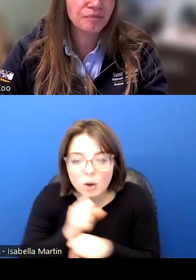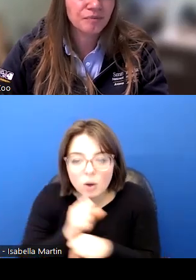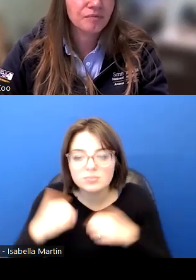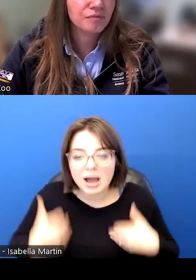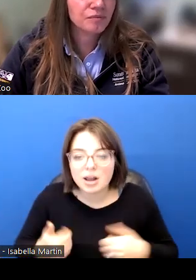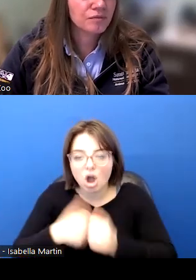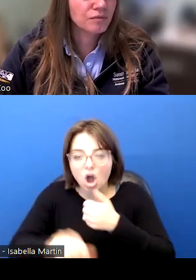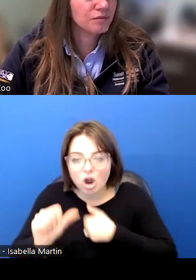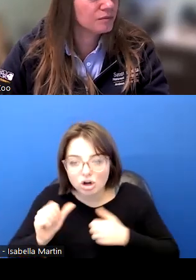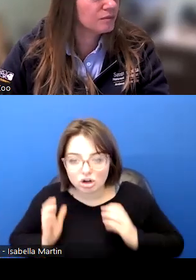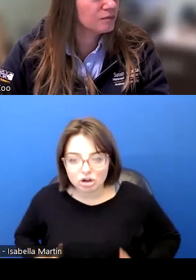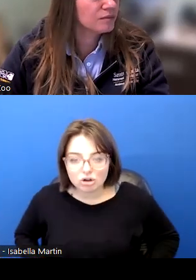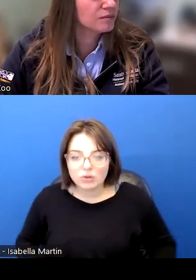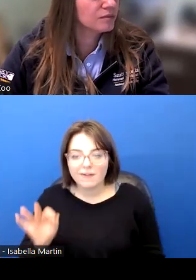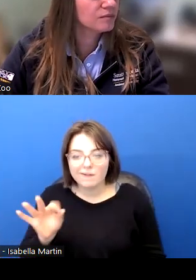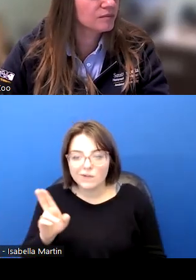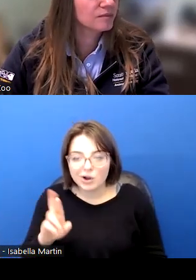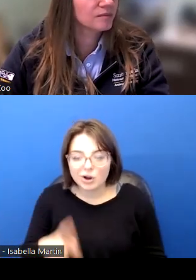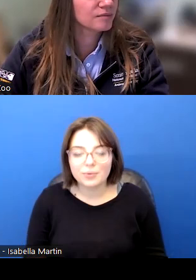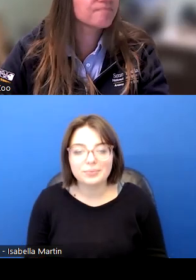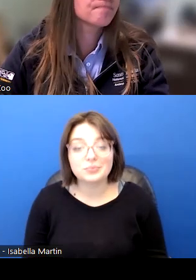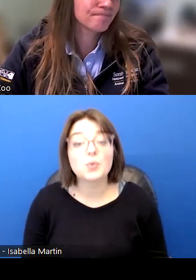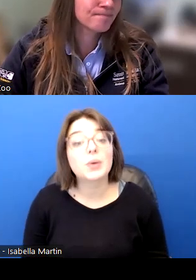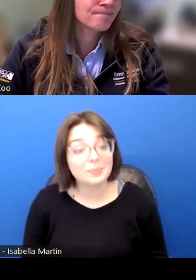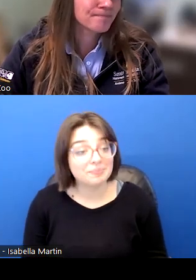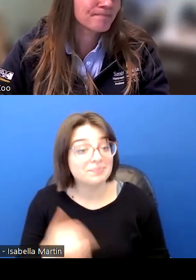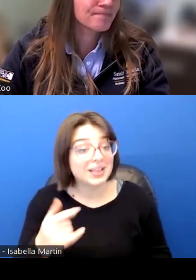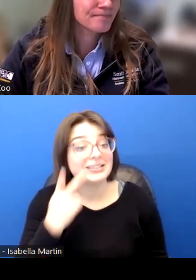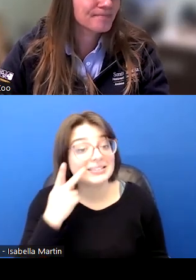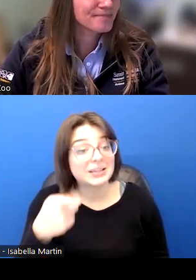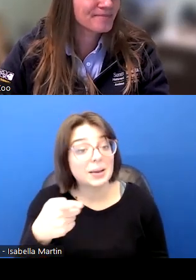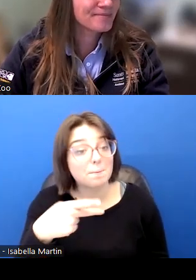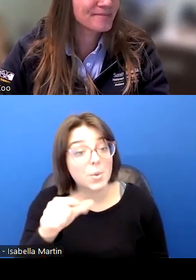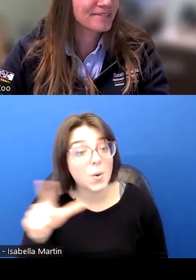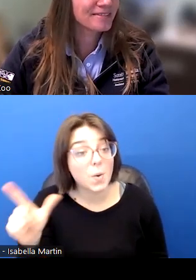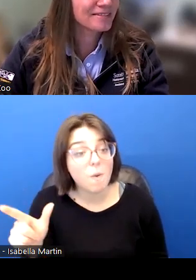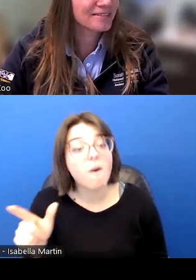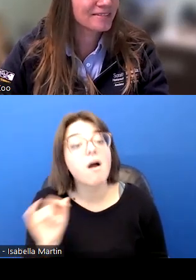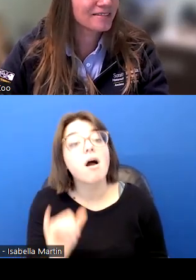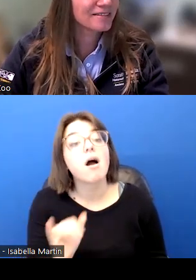Shellie: So it did just end the poll and it looks like the majority would have uh conditioned or scored Bosey